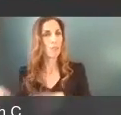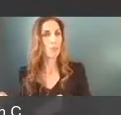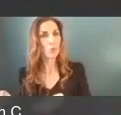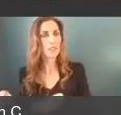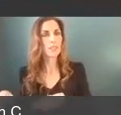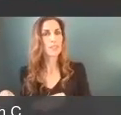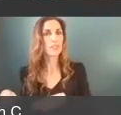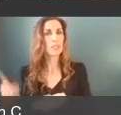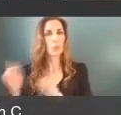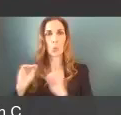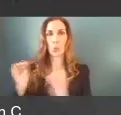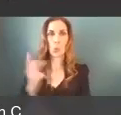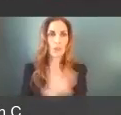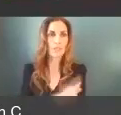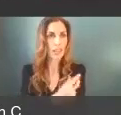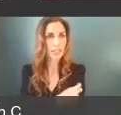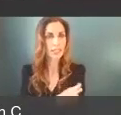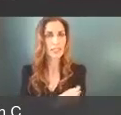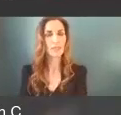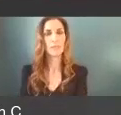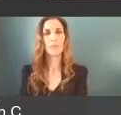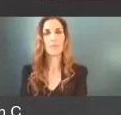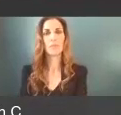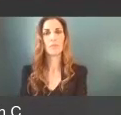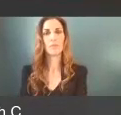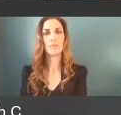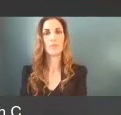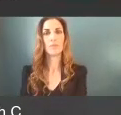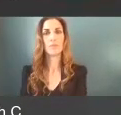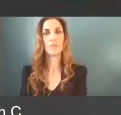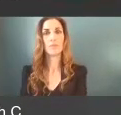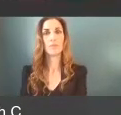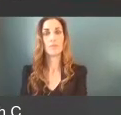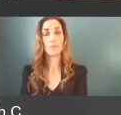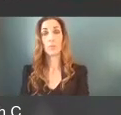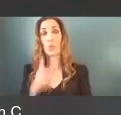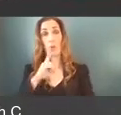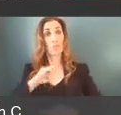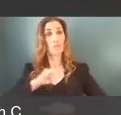vaccinated and so once we get to that herd immunity that [virus] is going to have